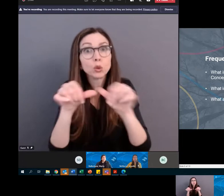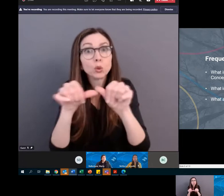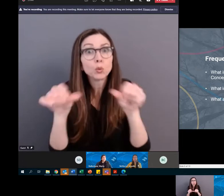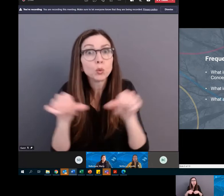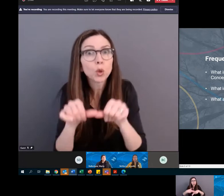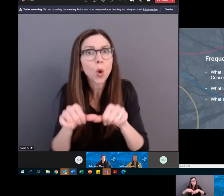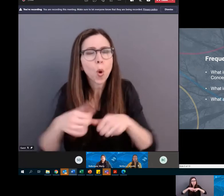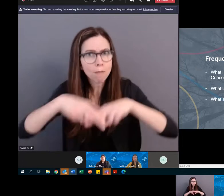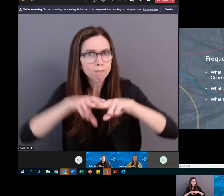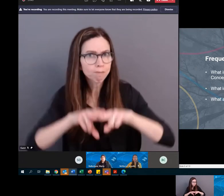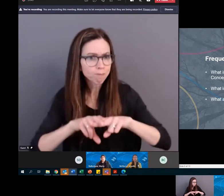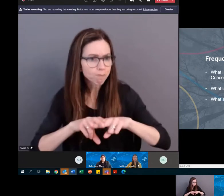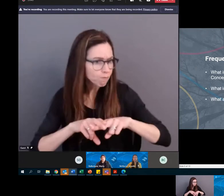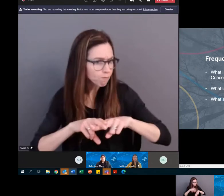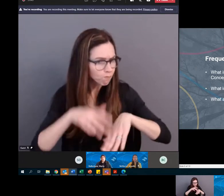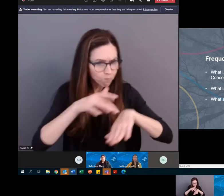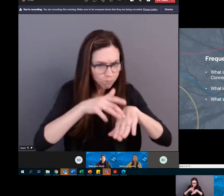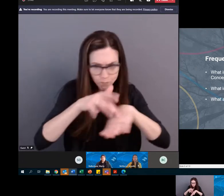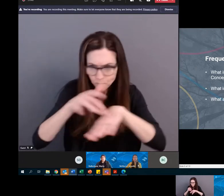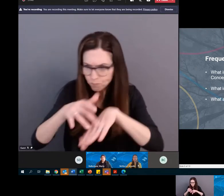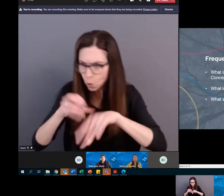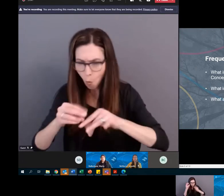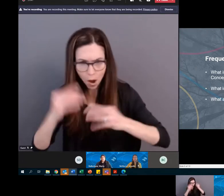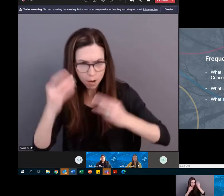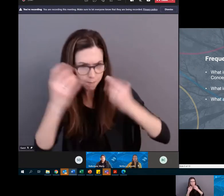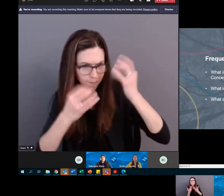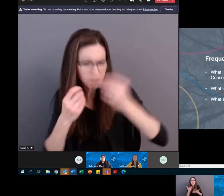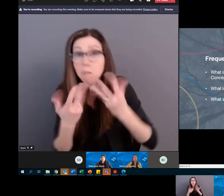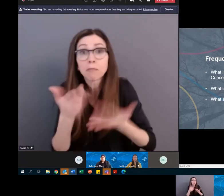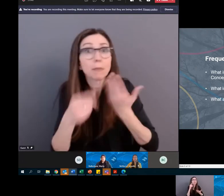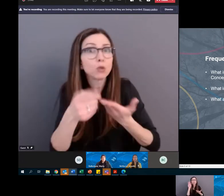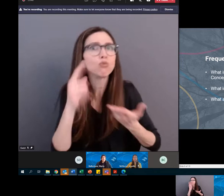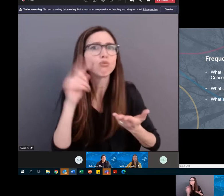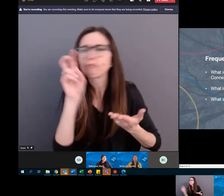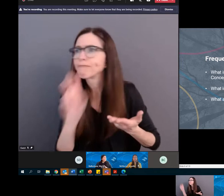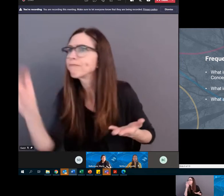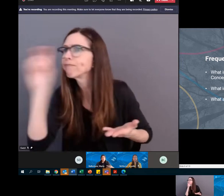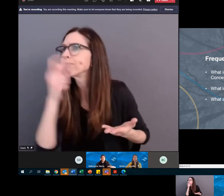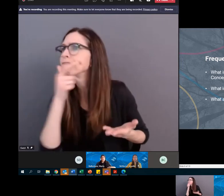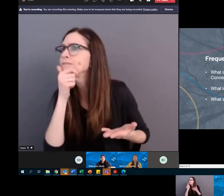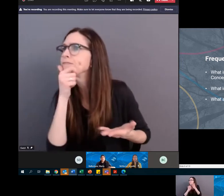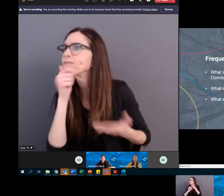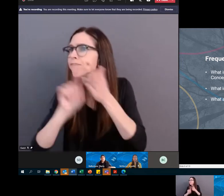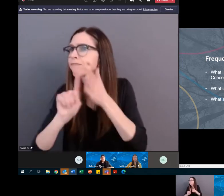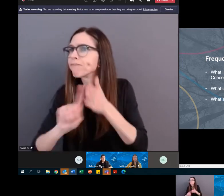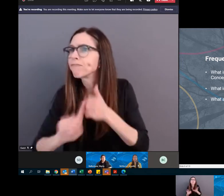you may want to travel and do research about a topic that you wish to develop further,